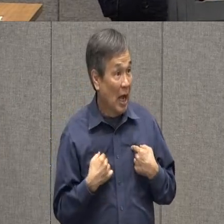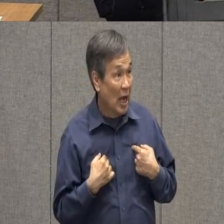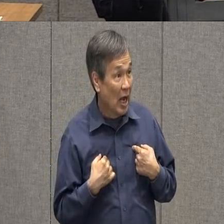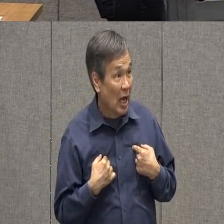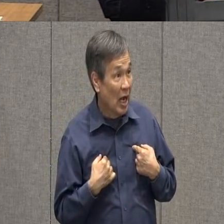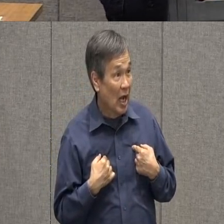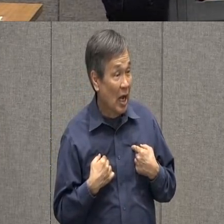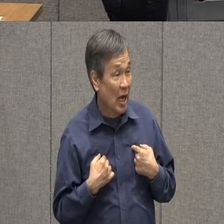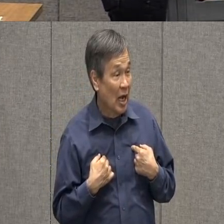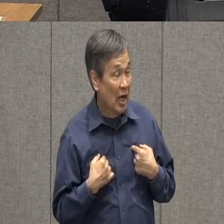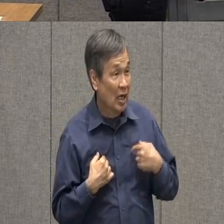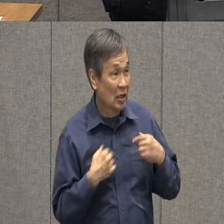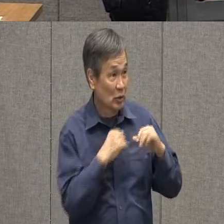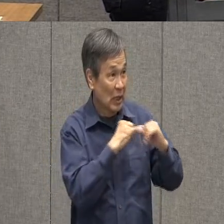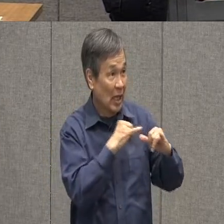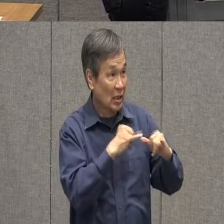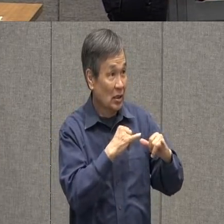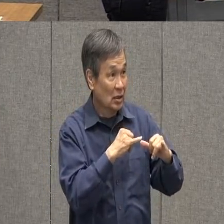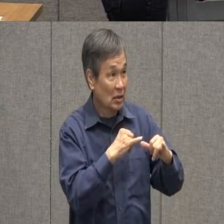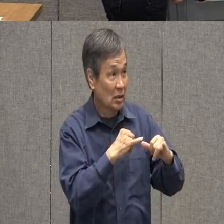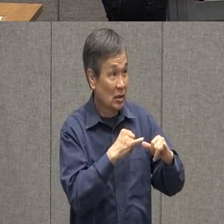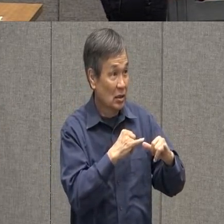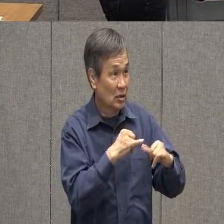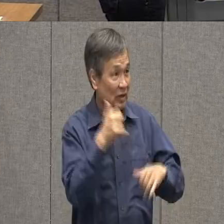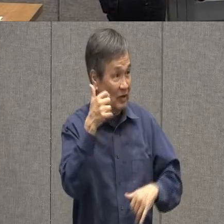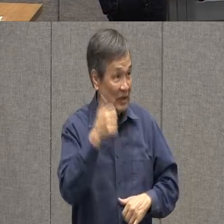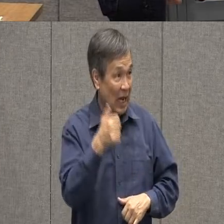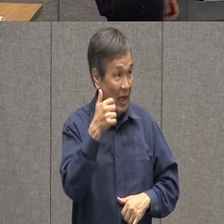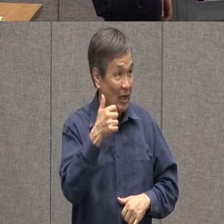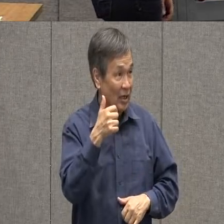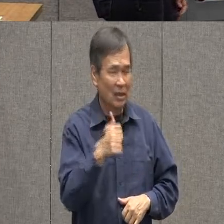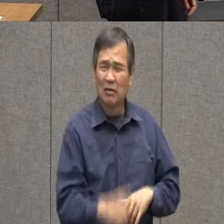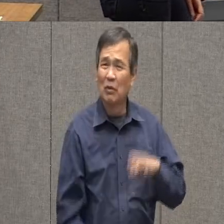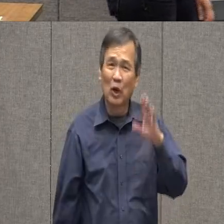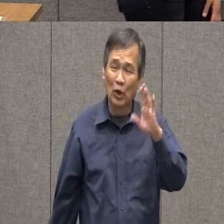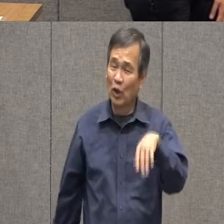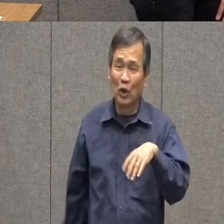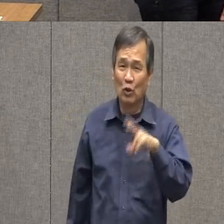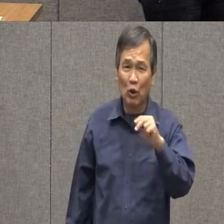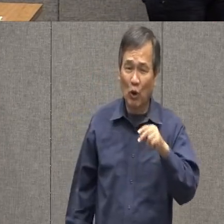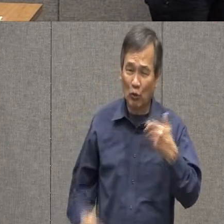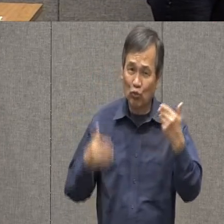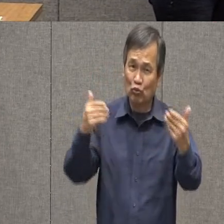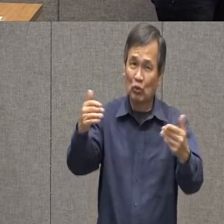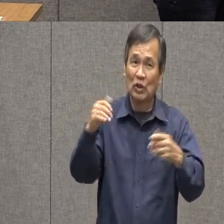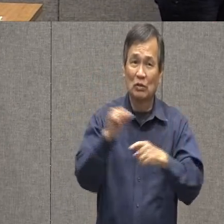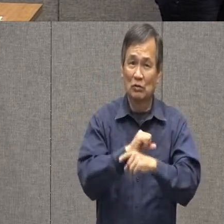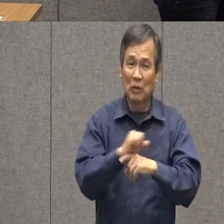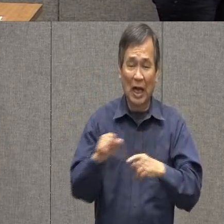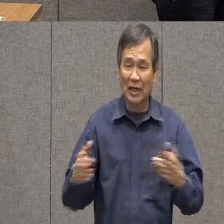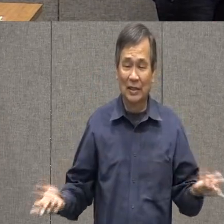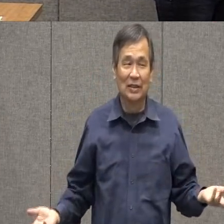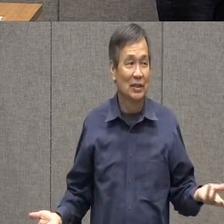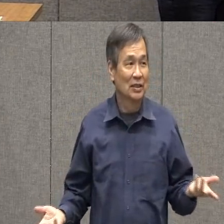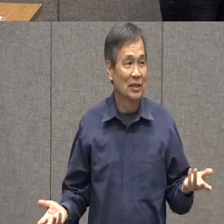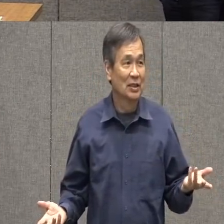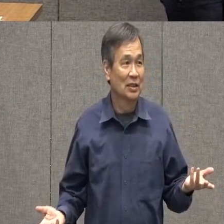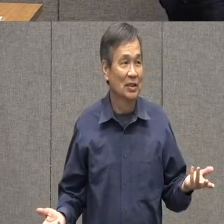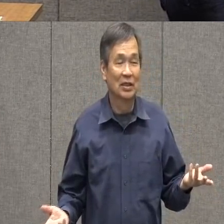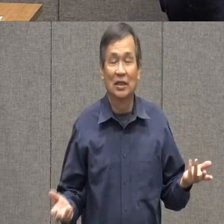Yeah, let's do it together. Okay, is it timed? No. Oh, good. So regular figure drawings, you take as much time as you need.